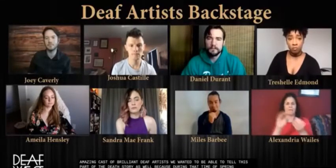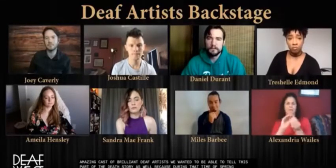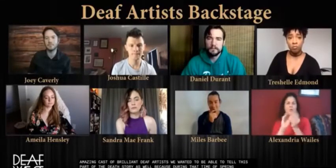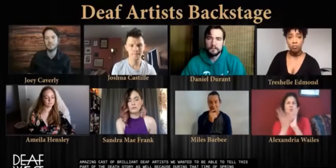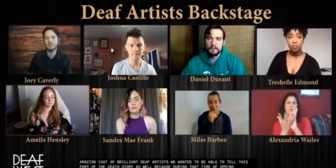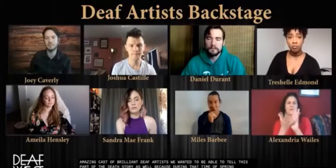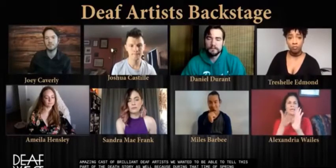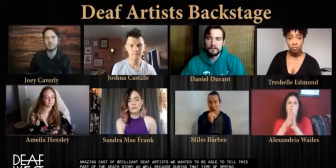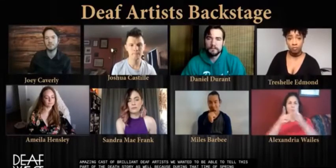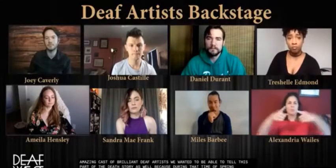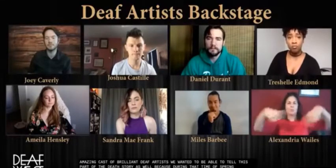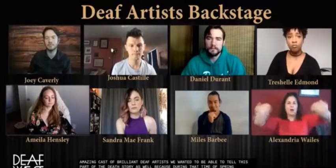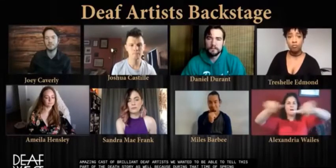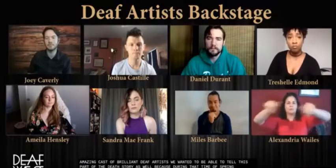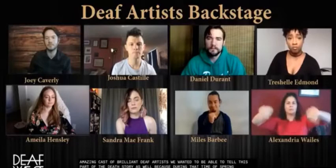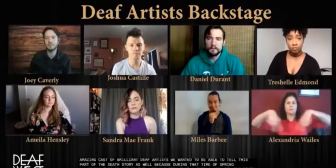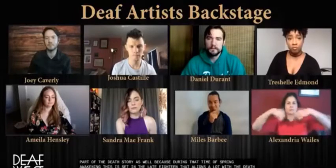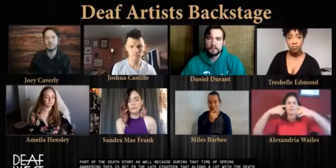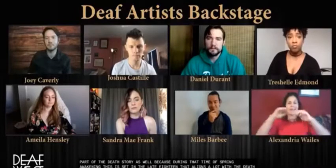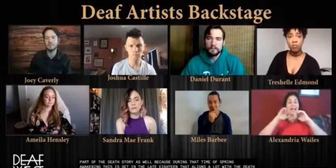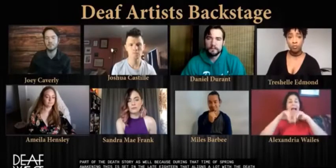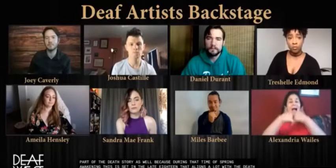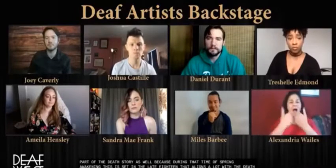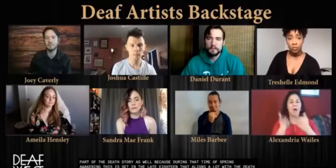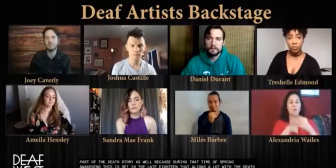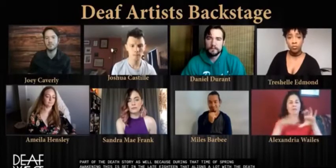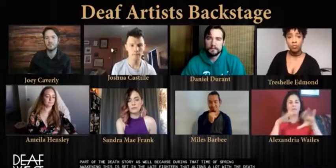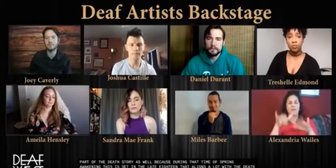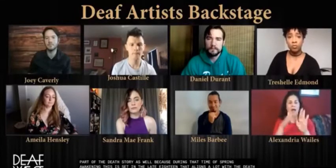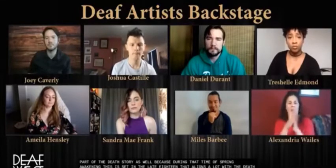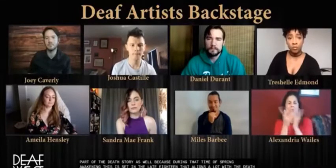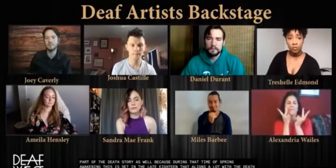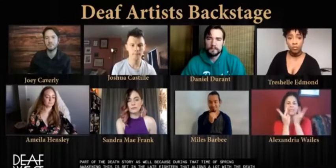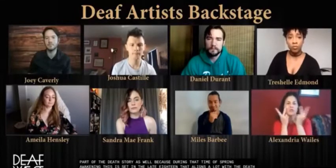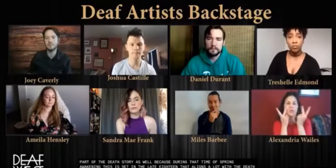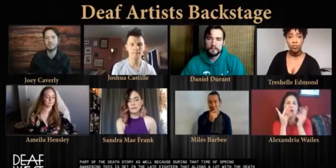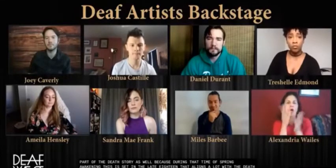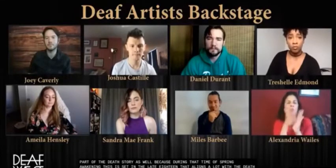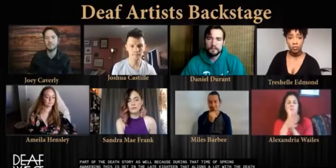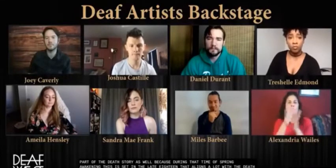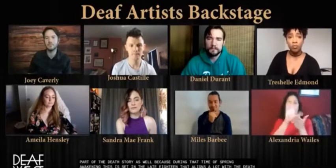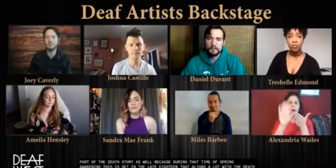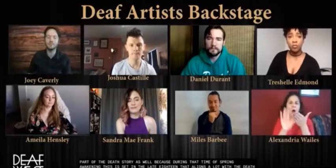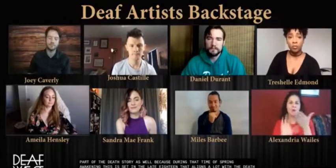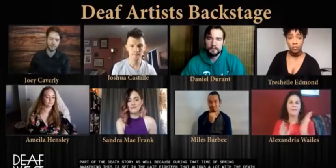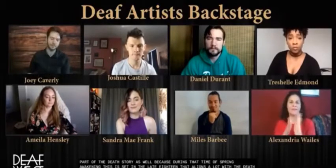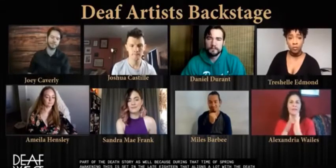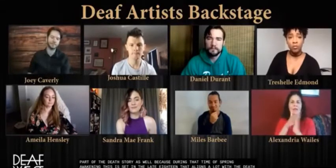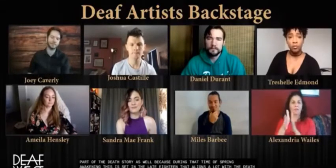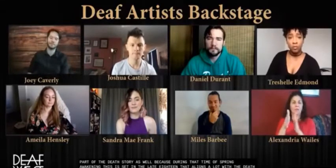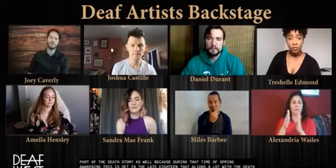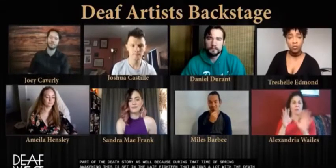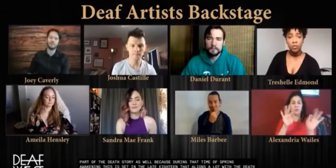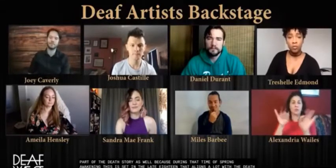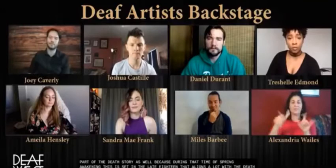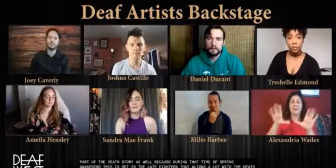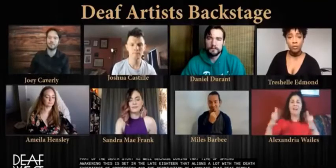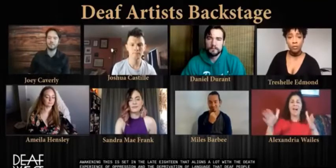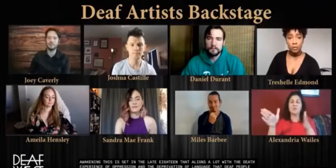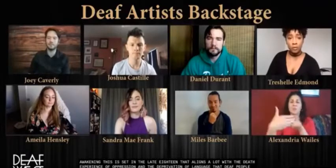I think that being able to weave that into the story of ‘Spring Awakening’ with visual choreography.